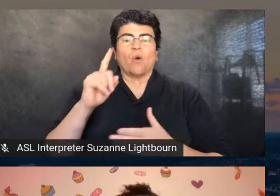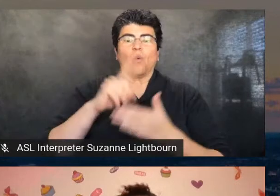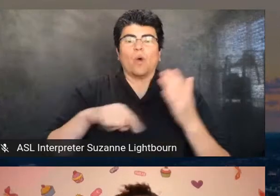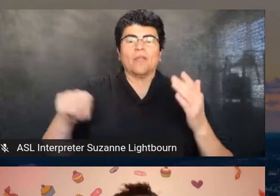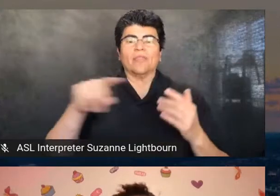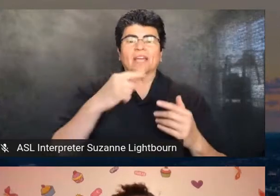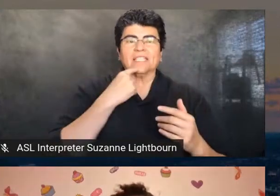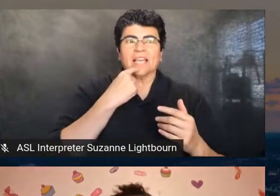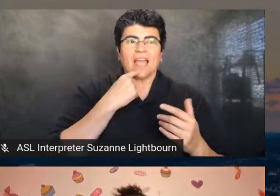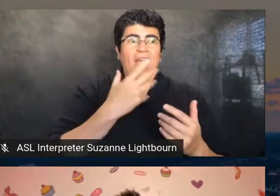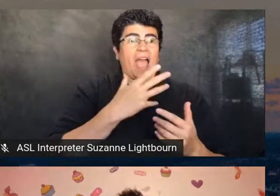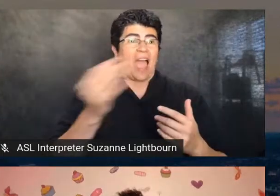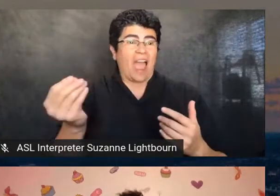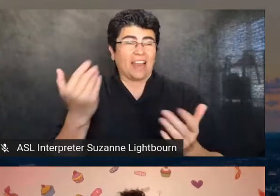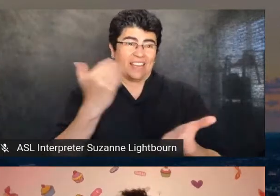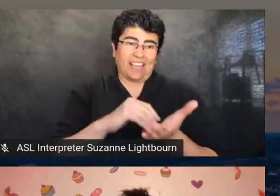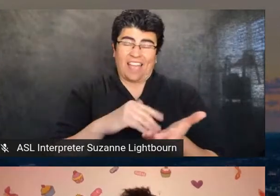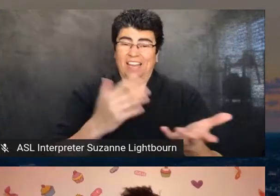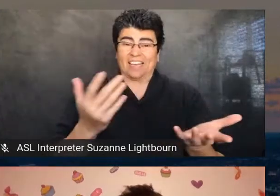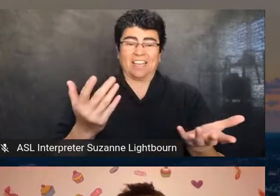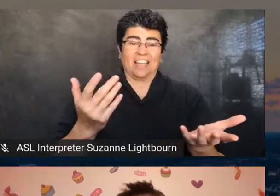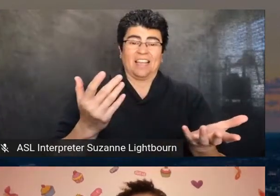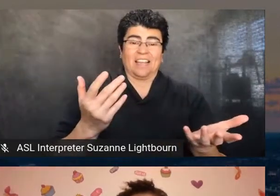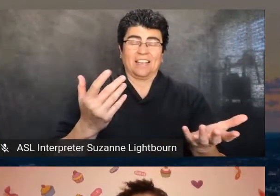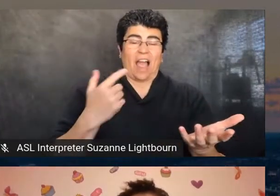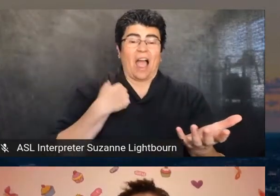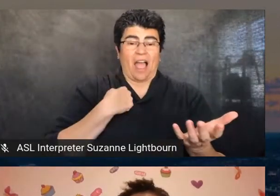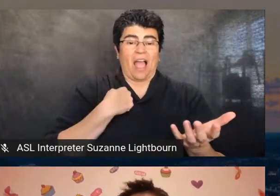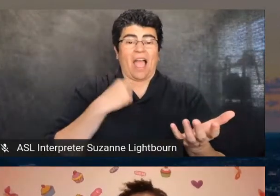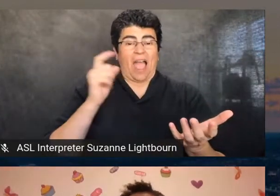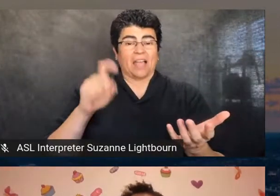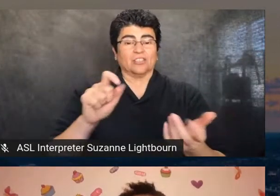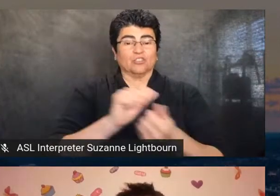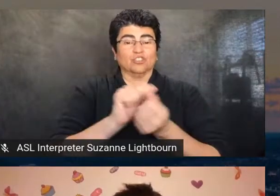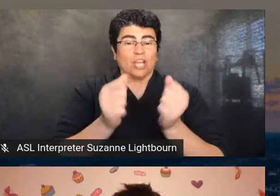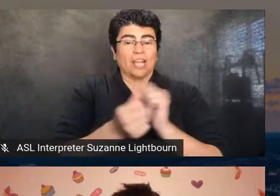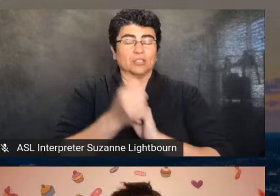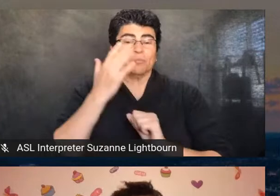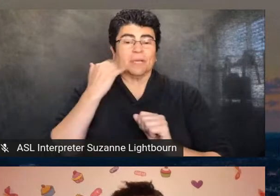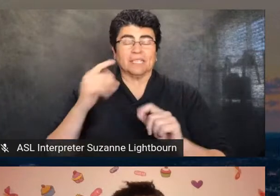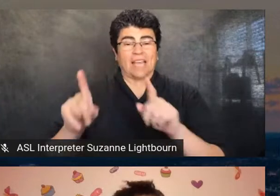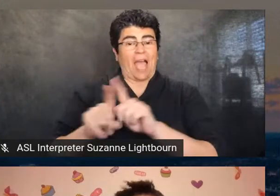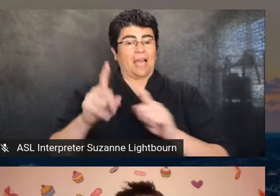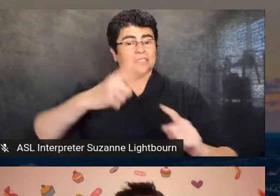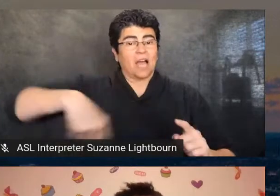And again, it has changed because as a community,